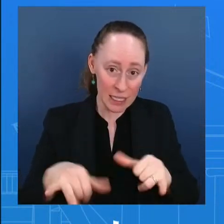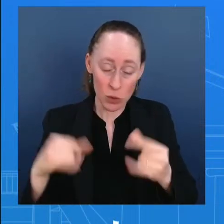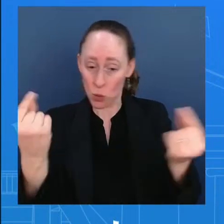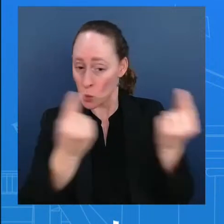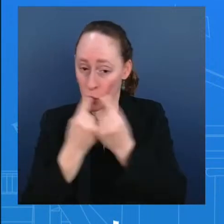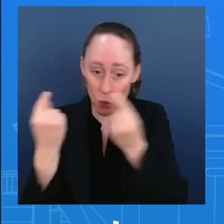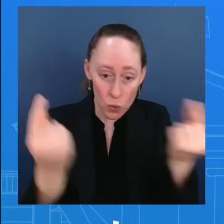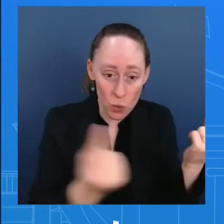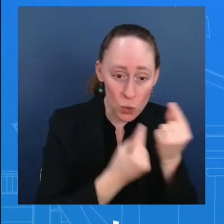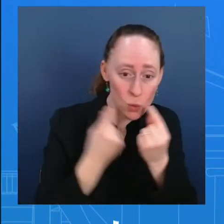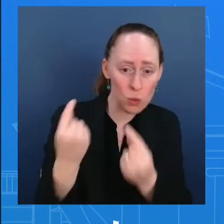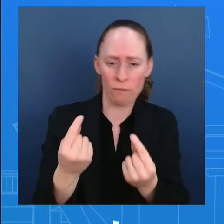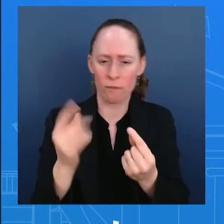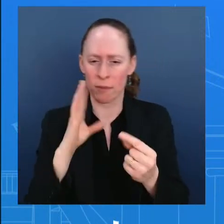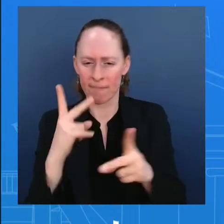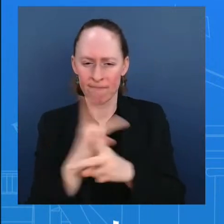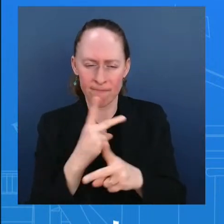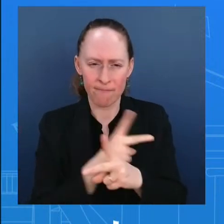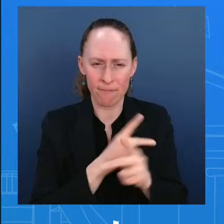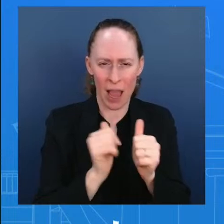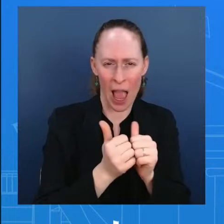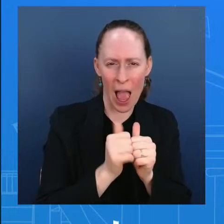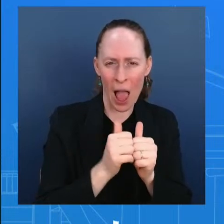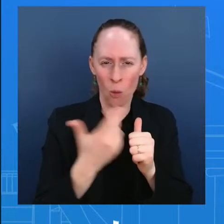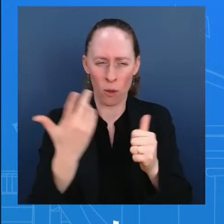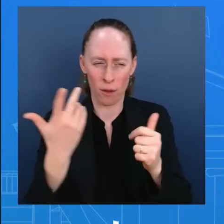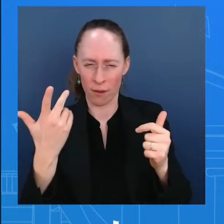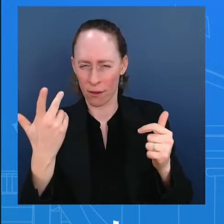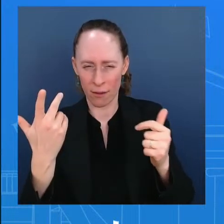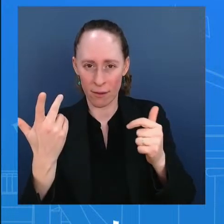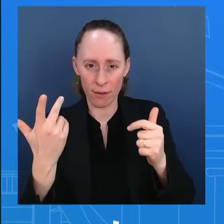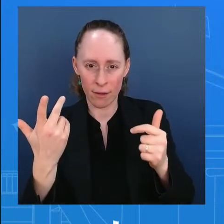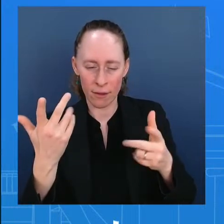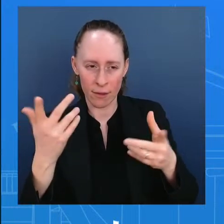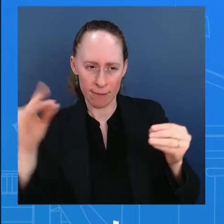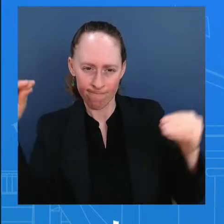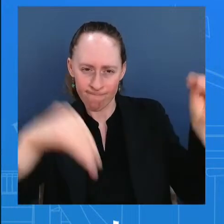invest in this country, invest in -- in communities,